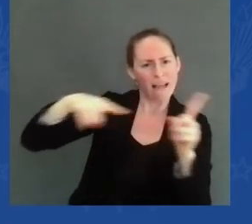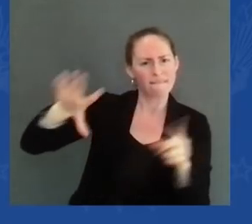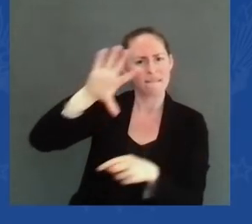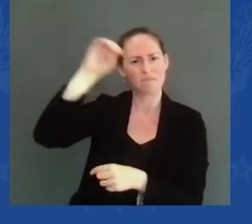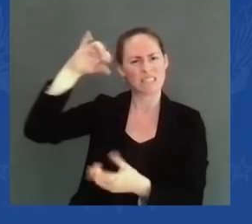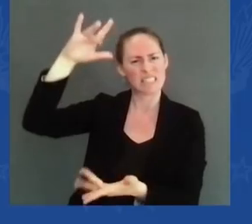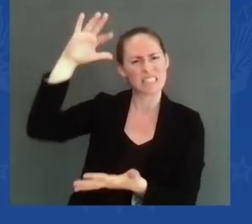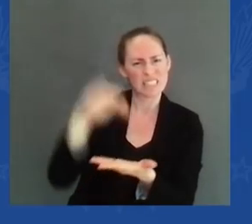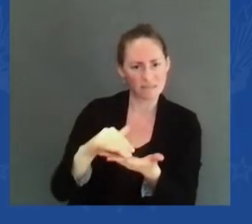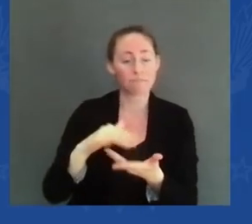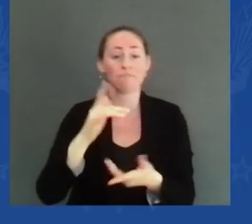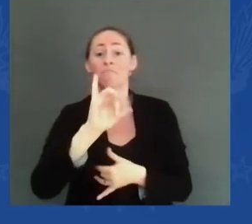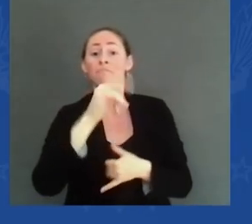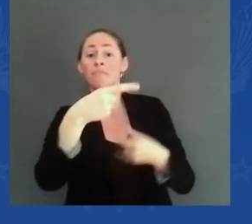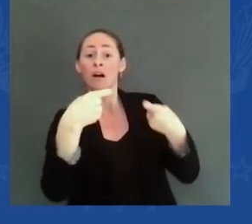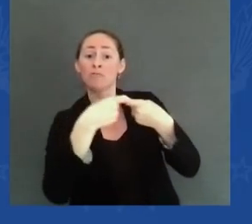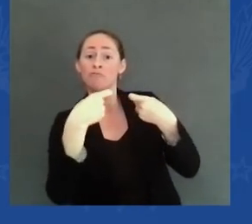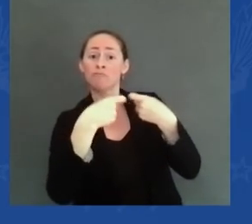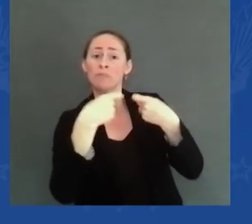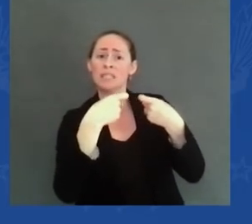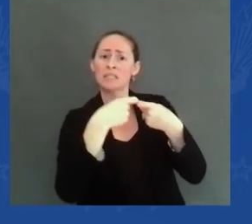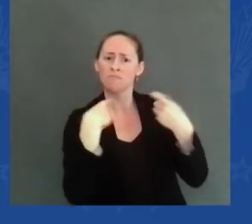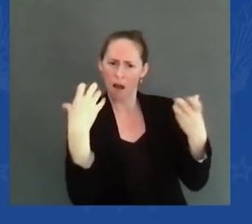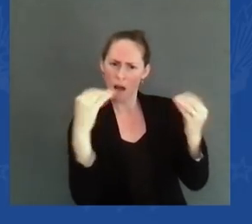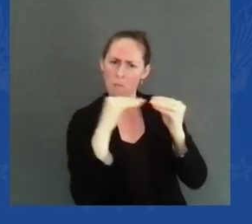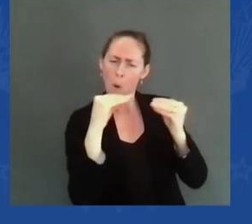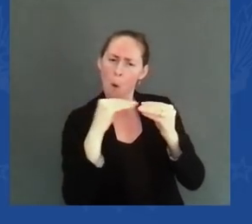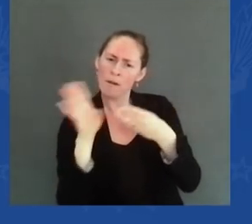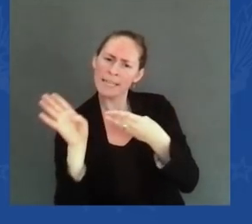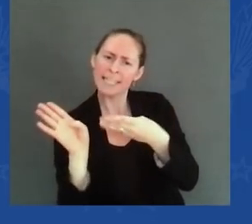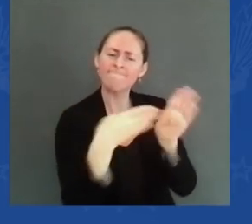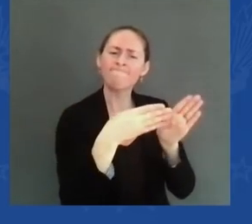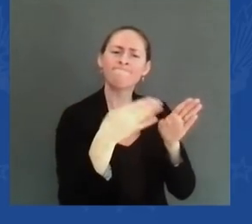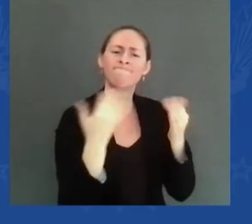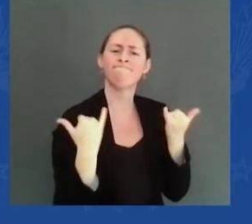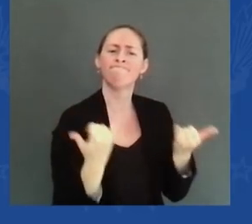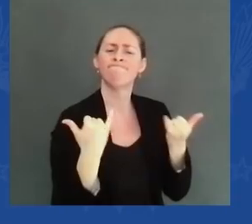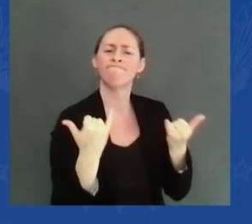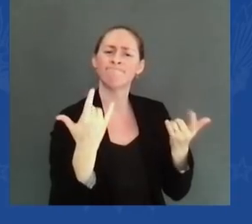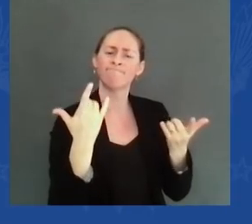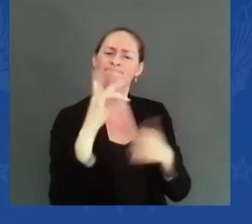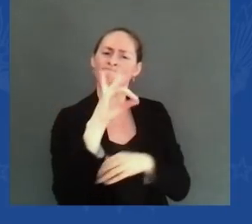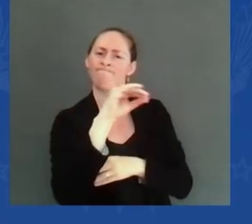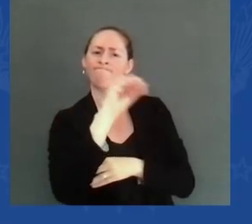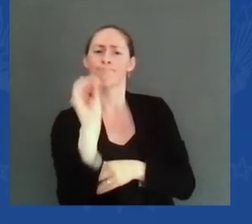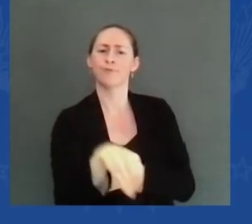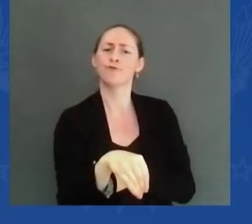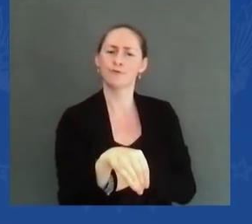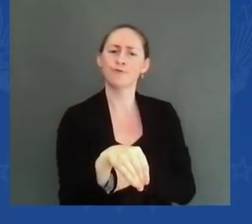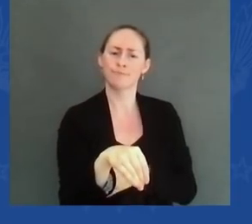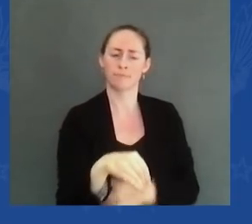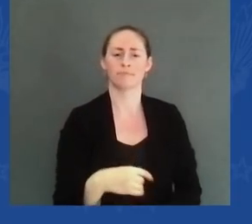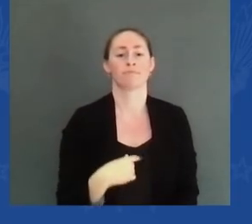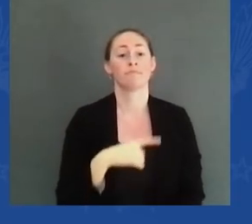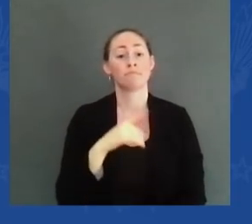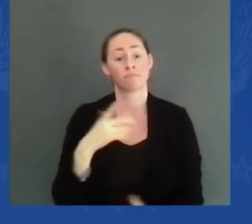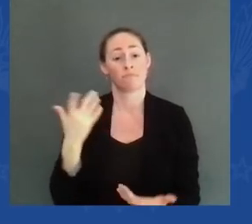This is your way, Mr. President, so proud of what you have done. So impressed to boldly and courageously confront